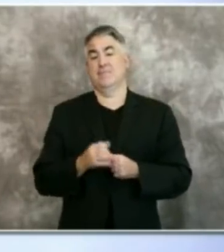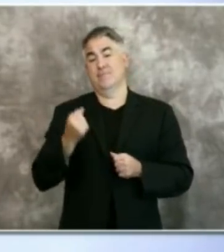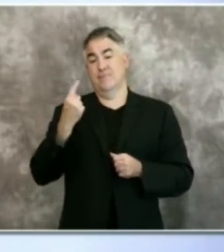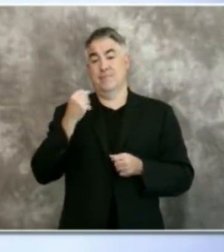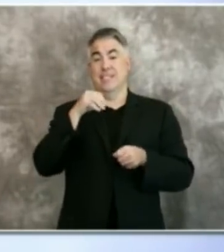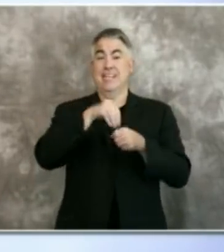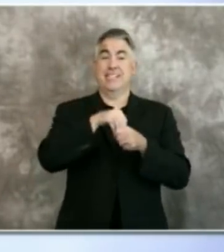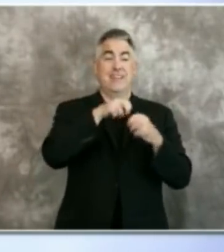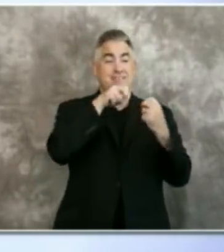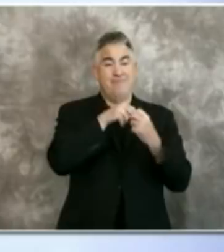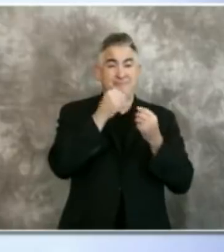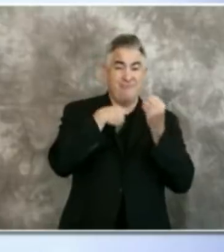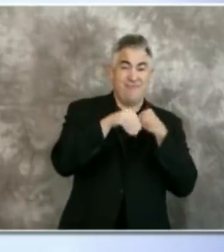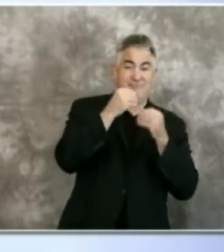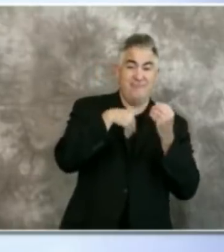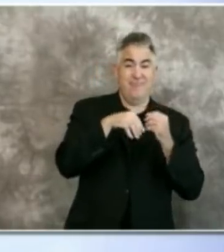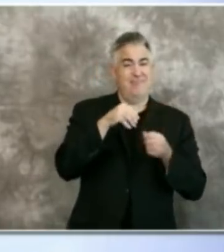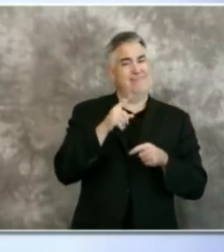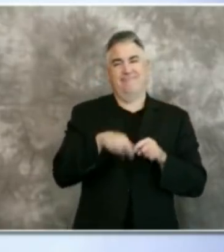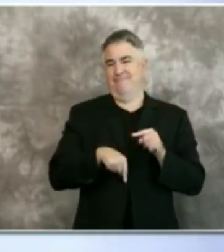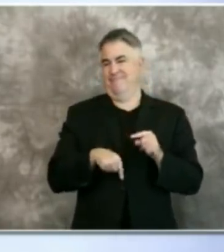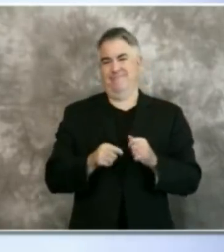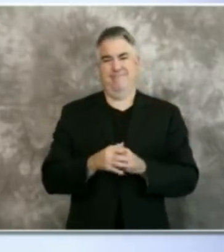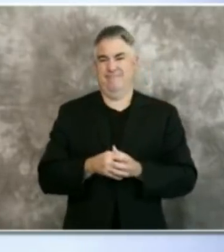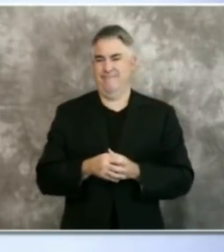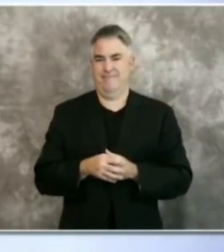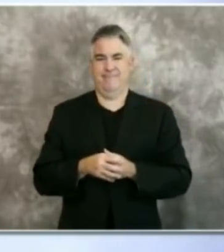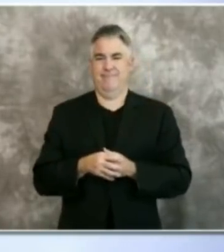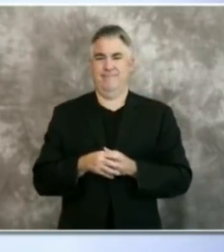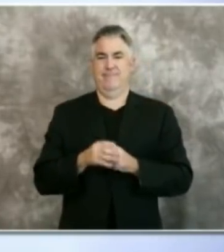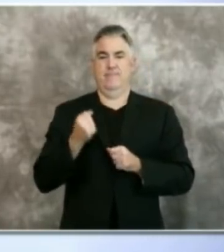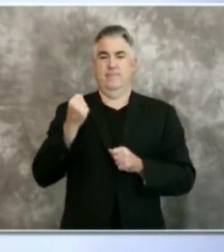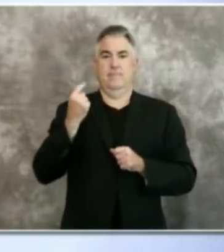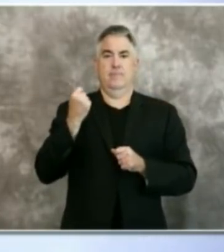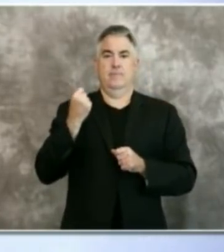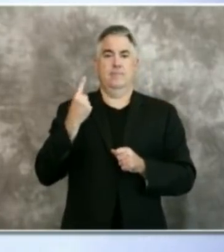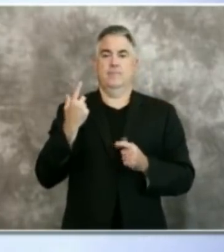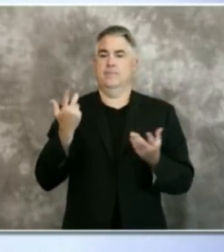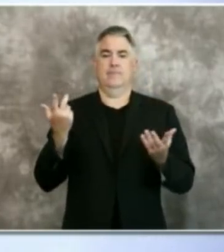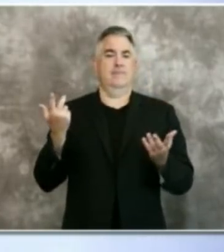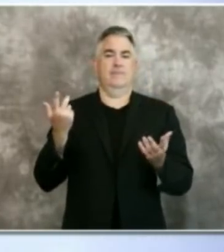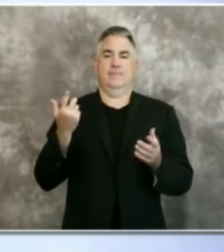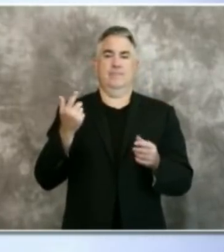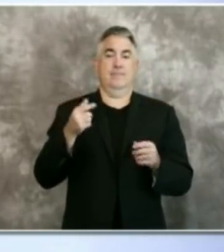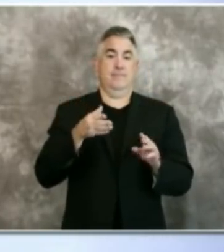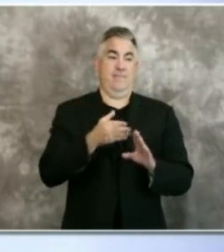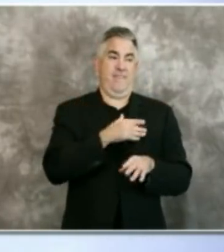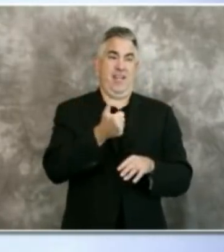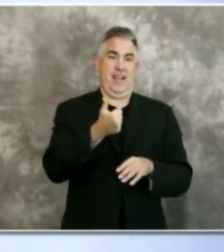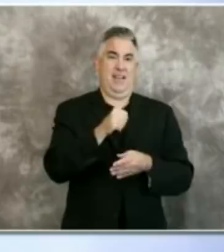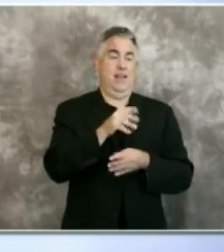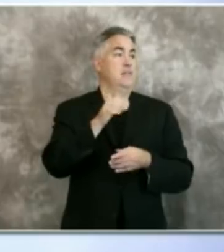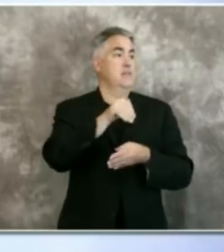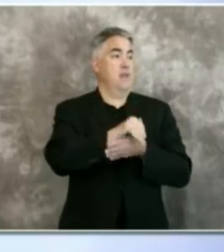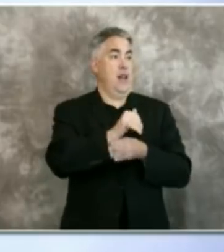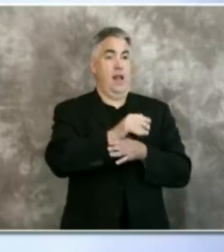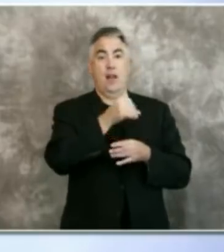AND THE LIVERY CURBSIDE AND TAKE OUT BUT ANY AREA OF THE DINING ESTABLISHMENTS. THAT